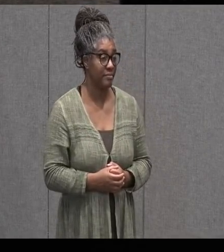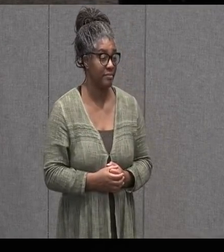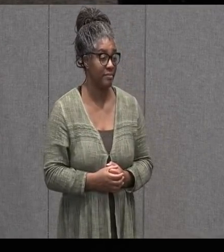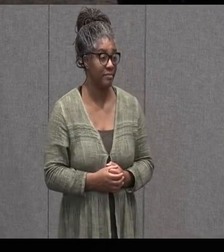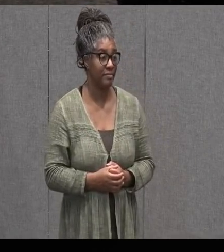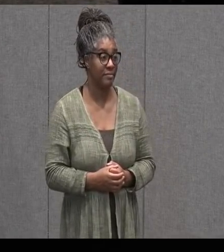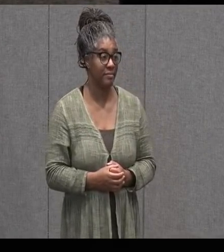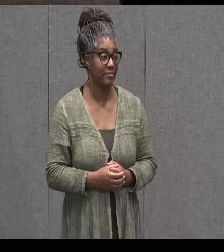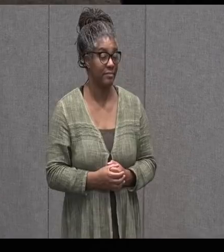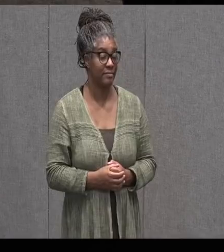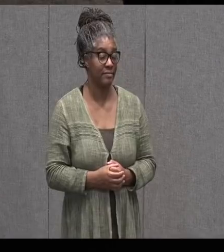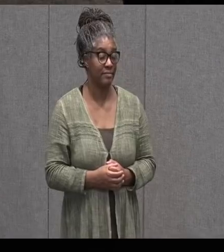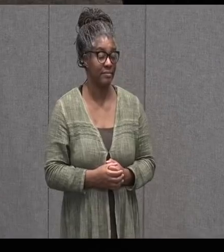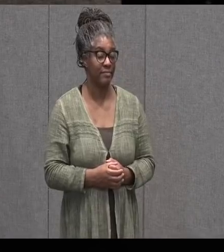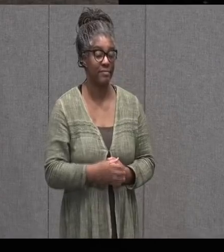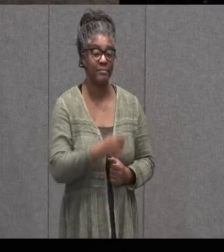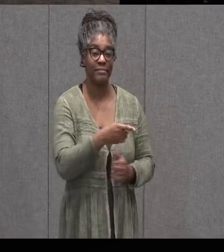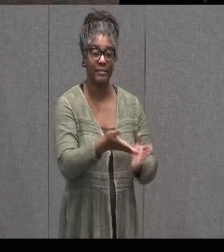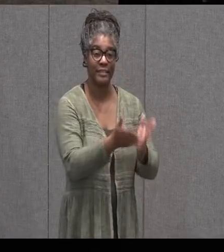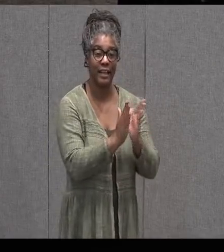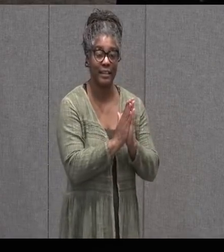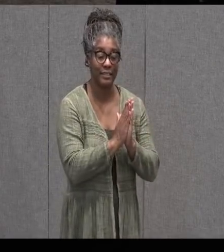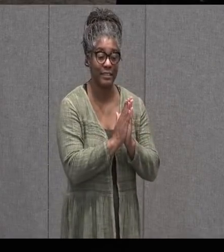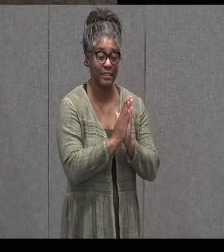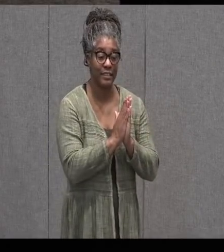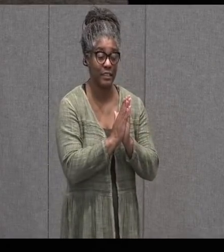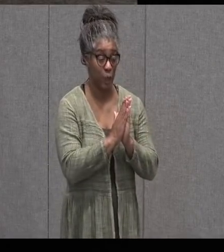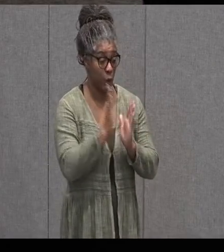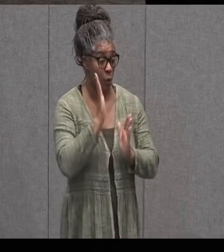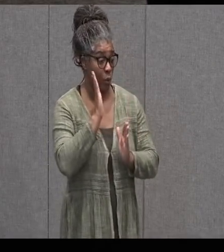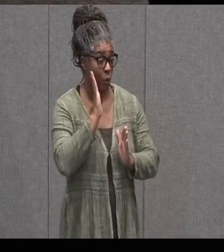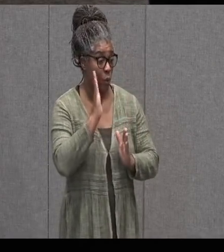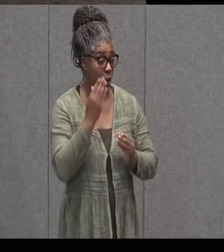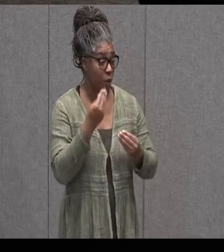Asked Benny, "Will you sell me a cookie for a penny?"